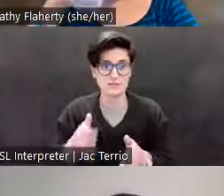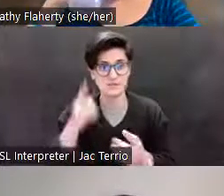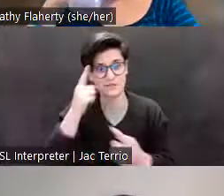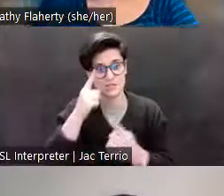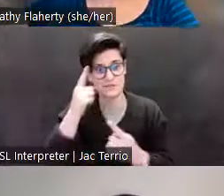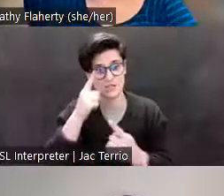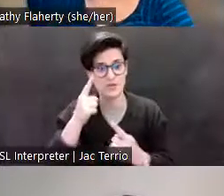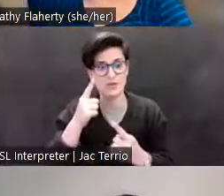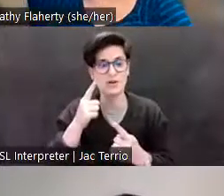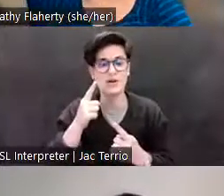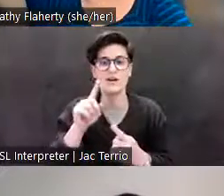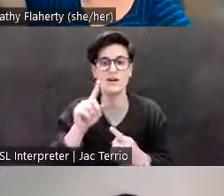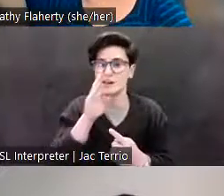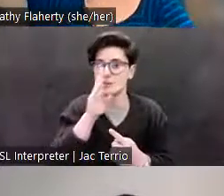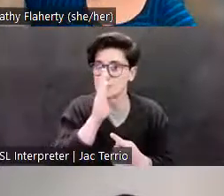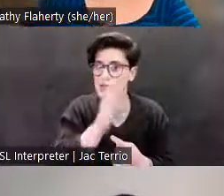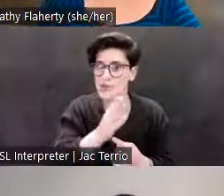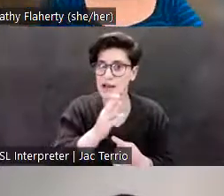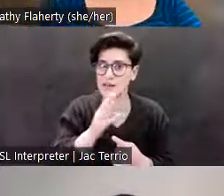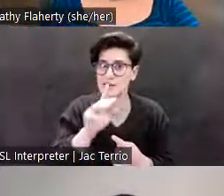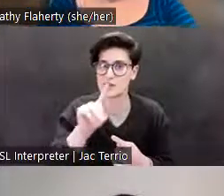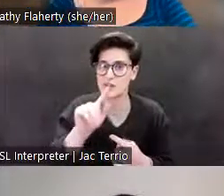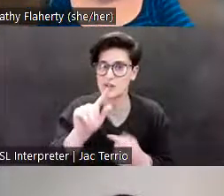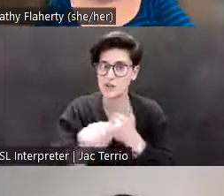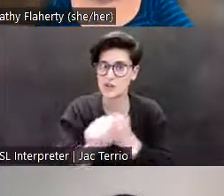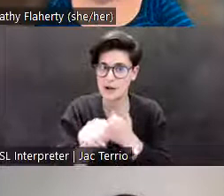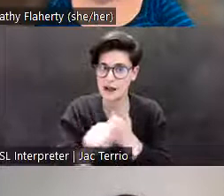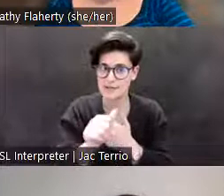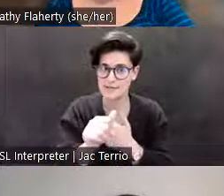threat to 15:25:44 The employer, or to their business